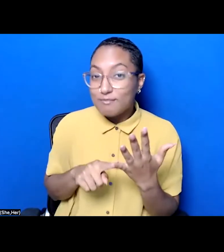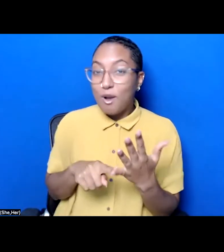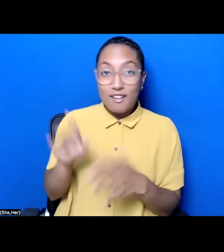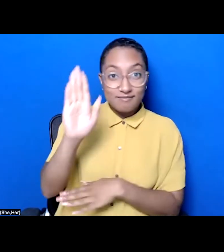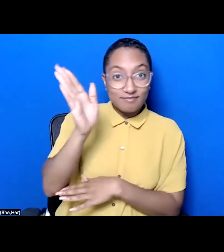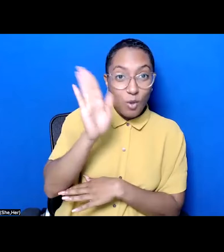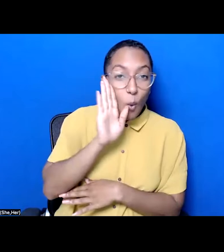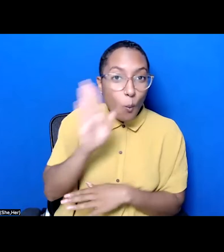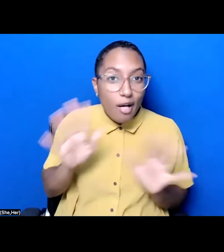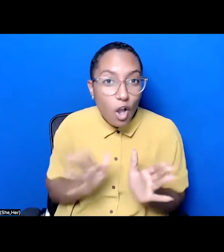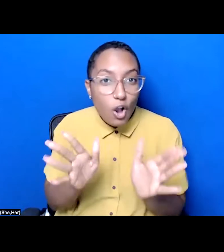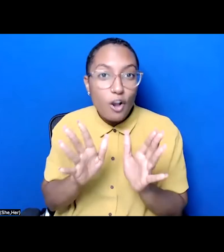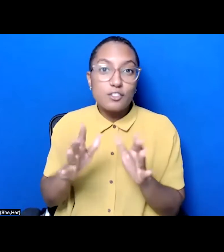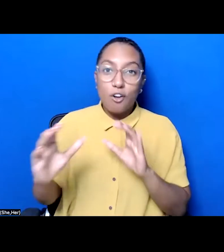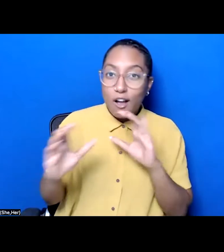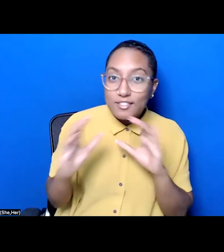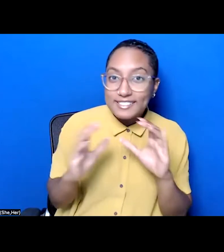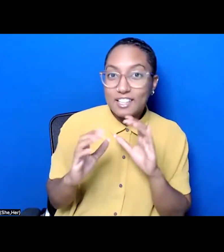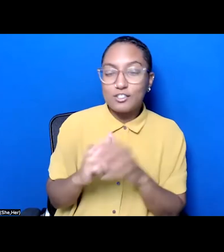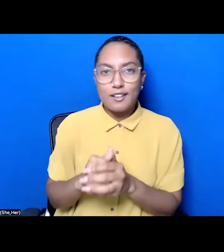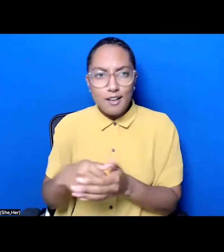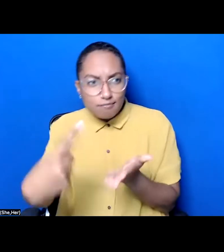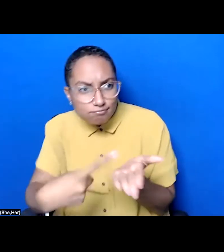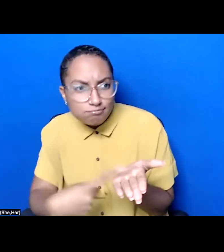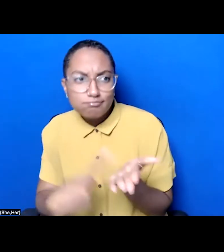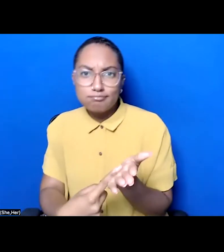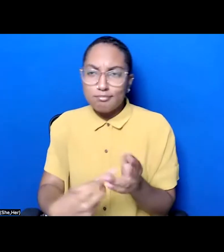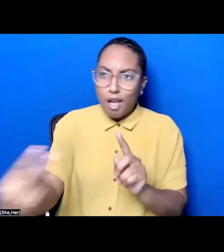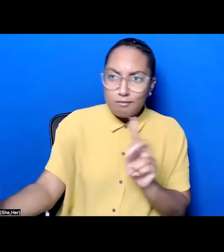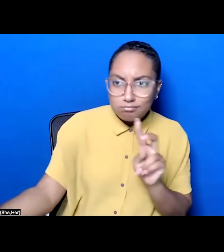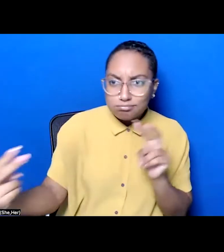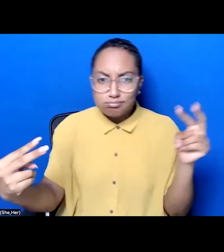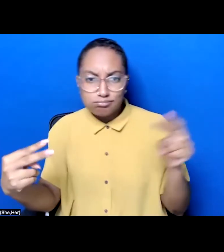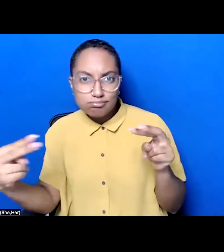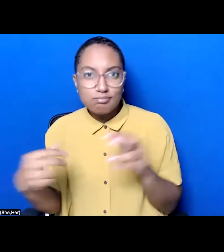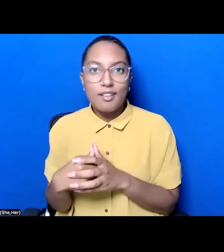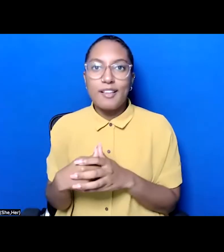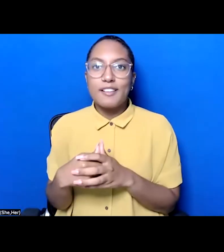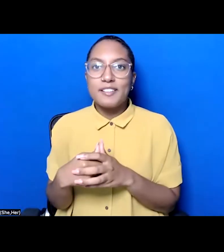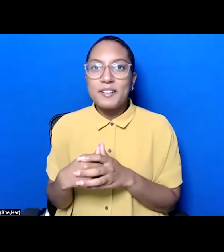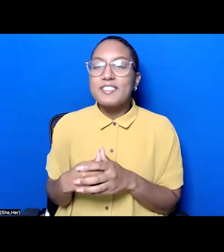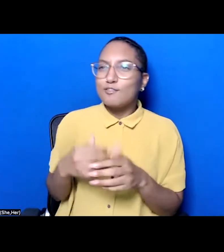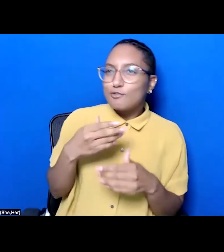working in museums, as well as students and the general public who are curious about why and how